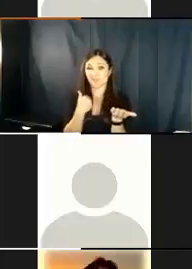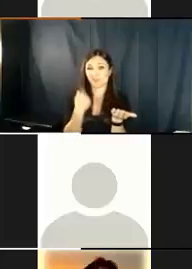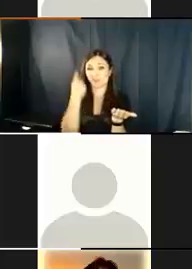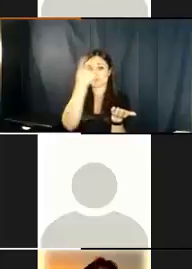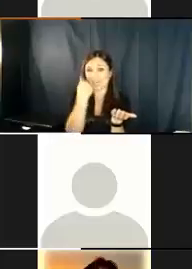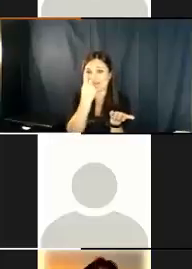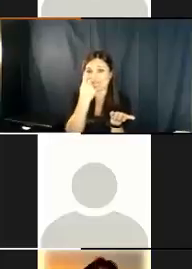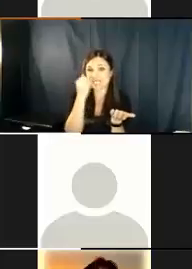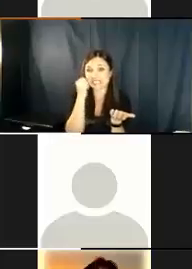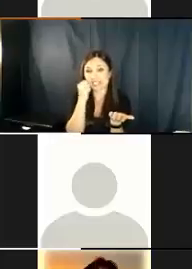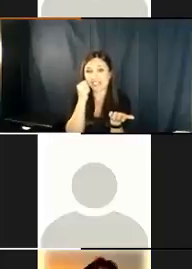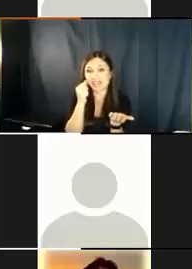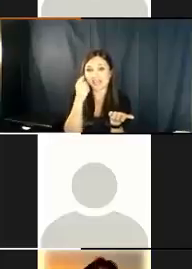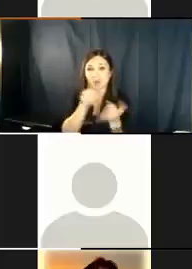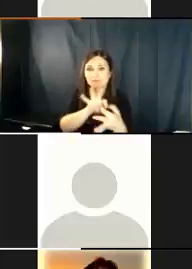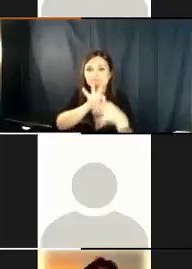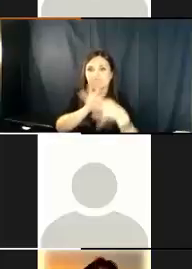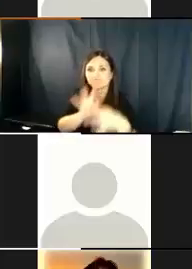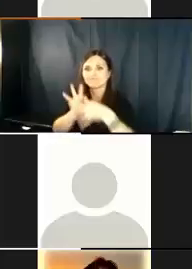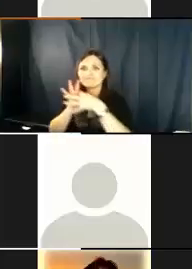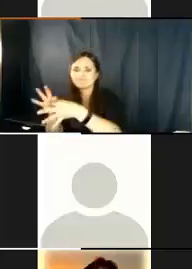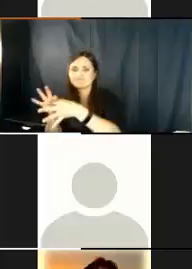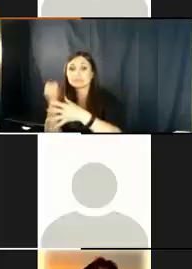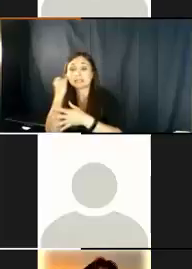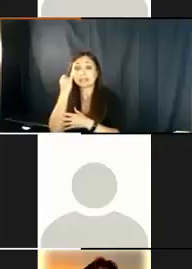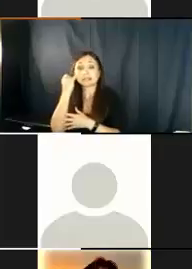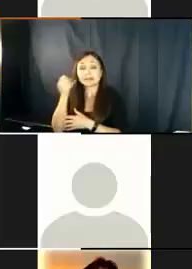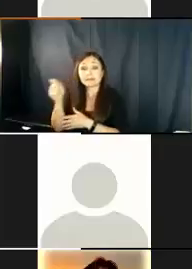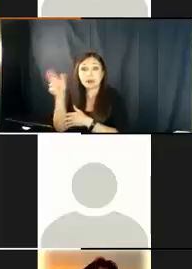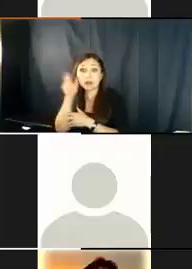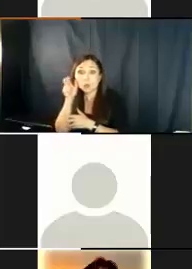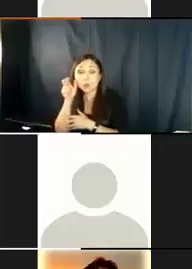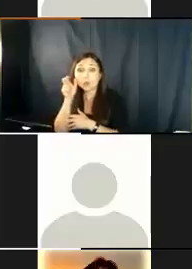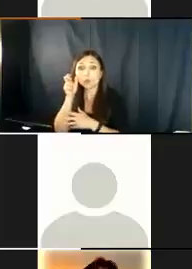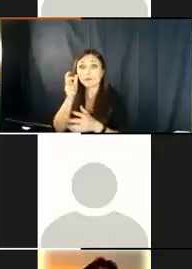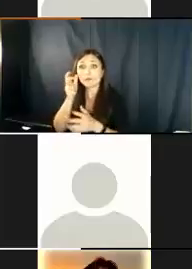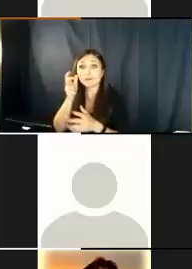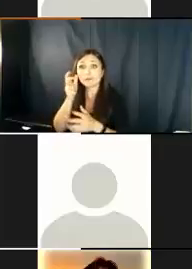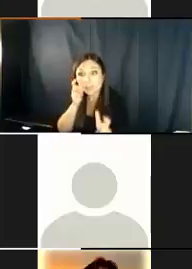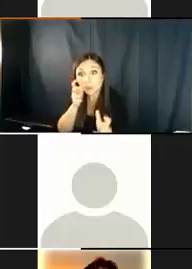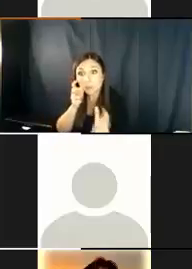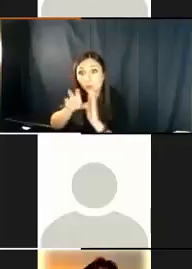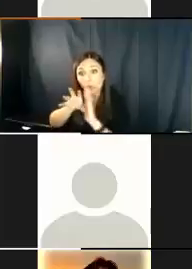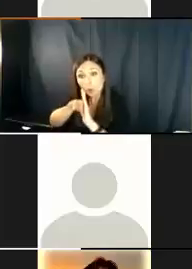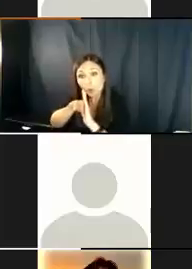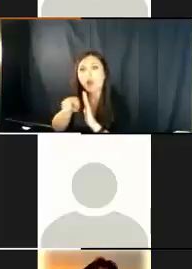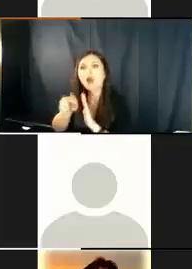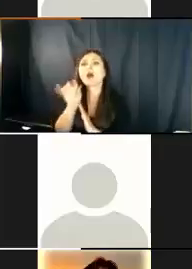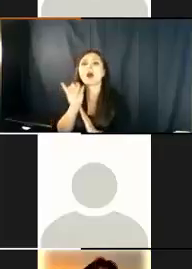But if you have that audio or a video, then you can start you know being more of an authentic